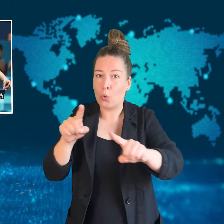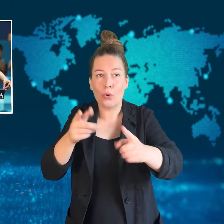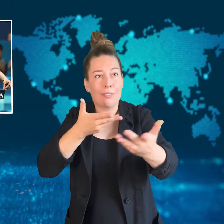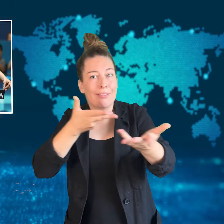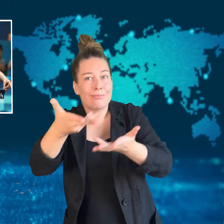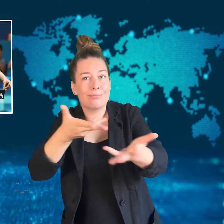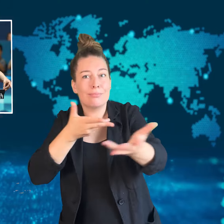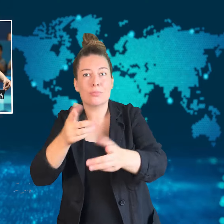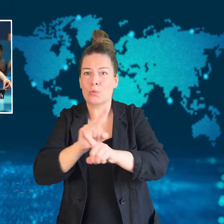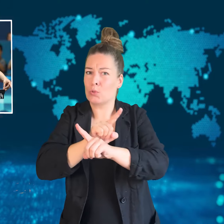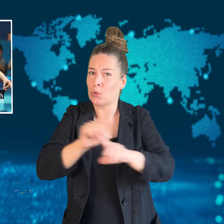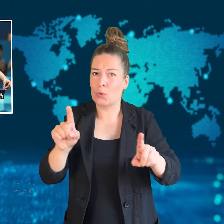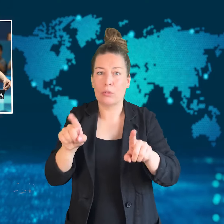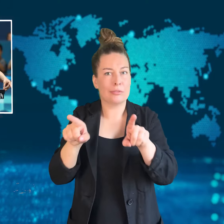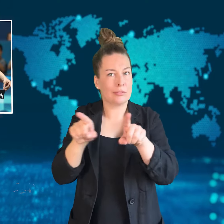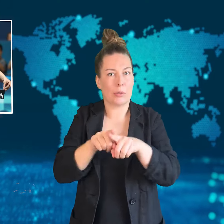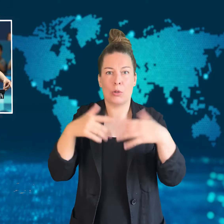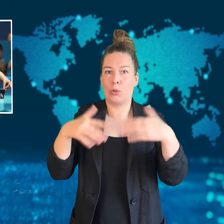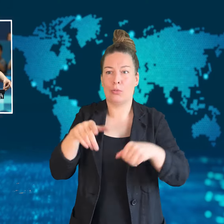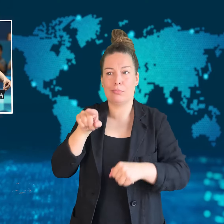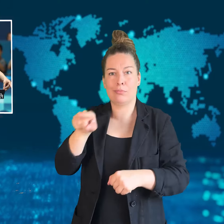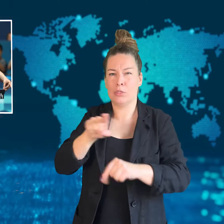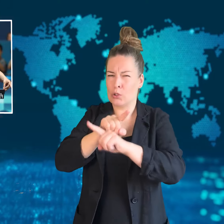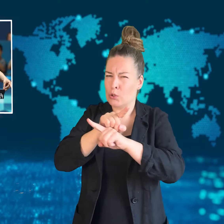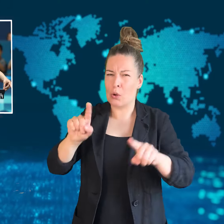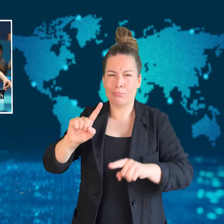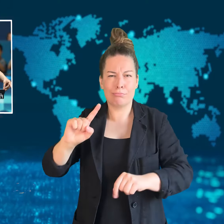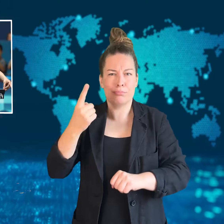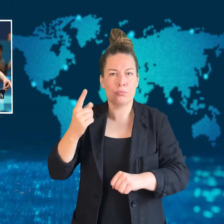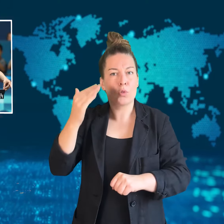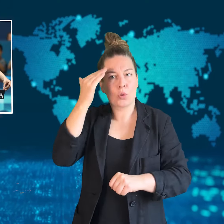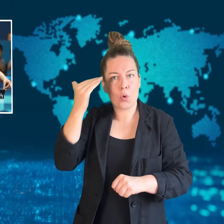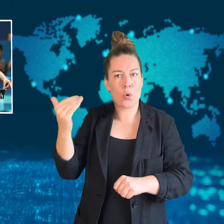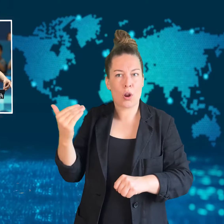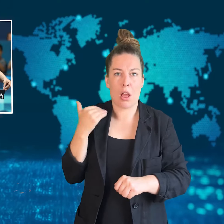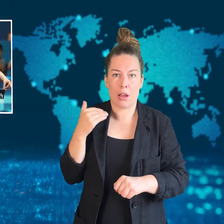including South Korea.